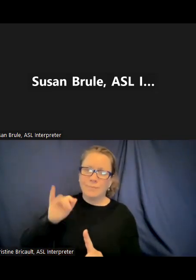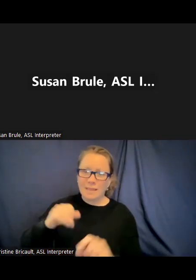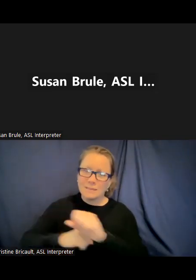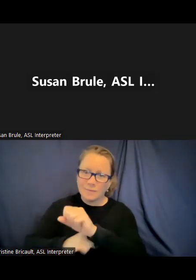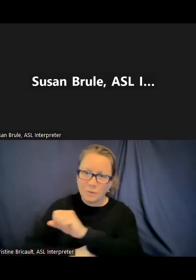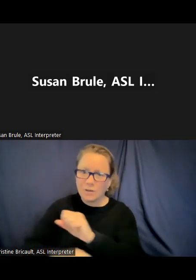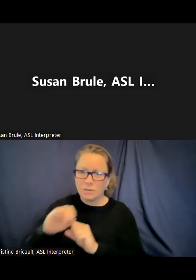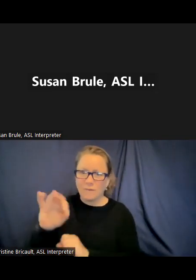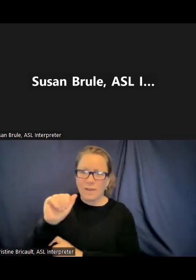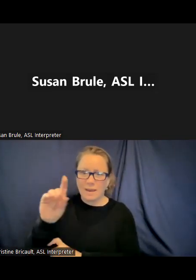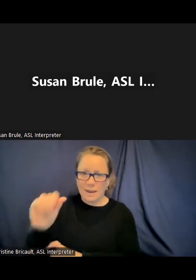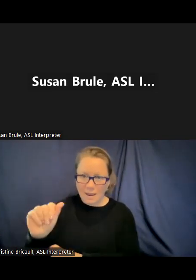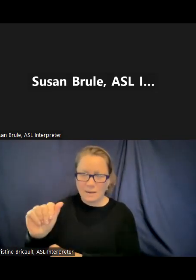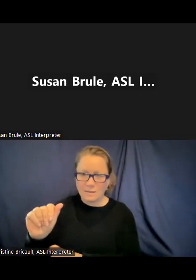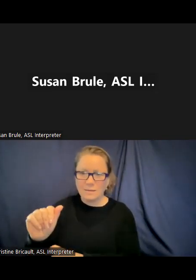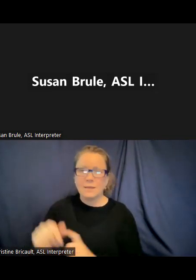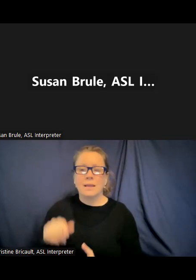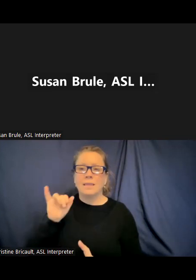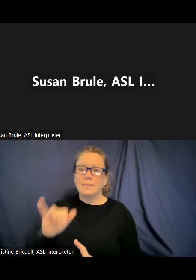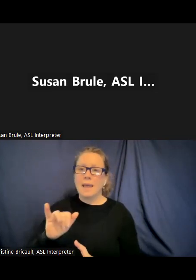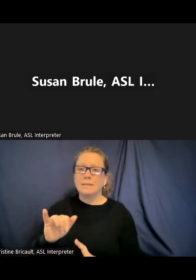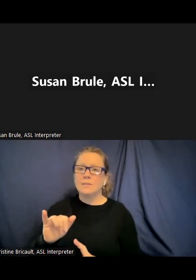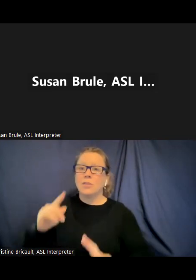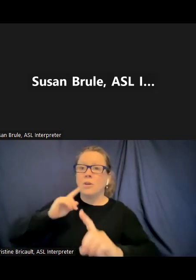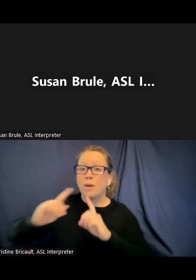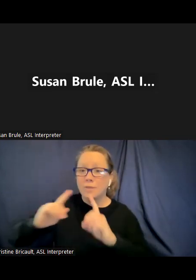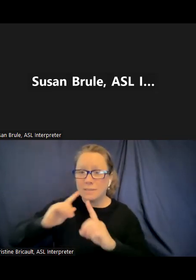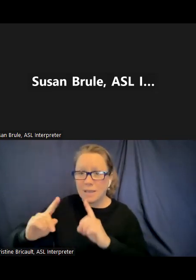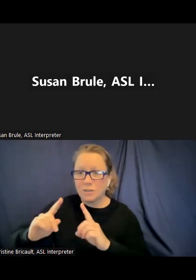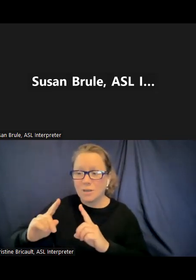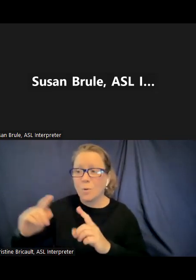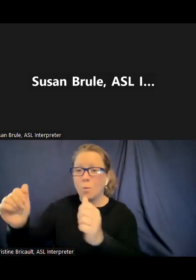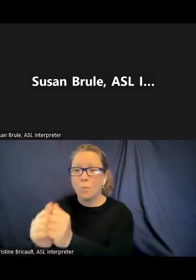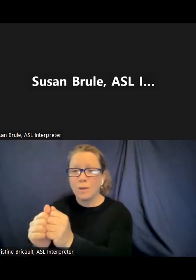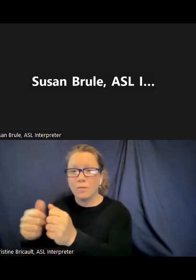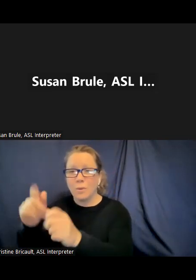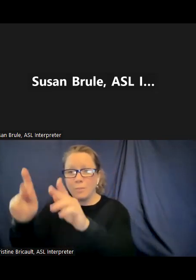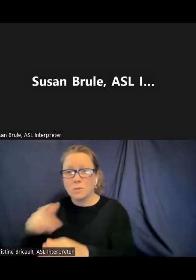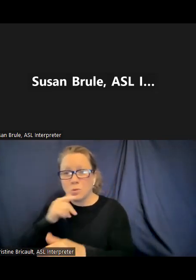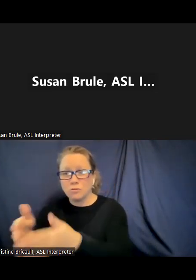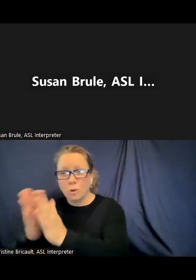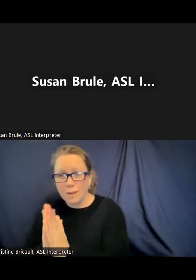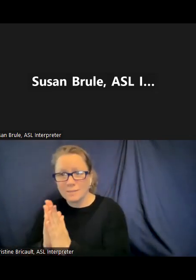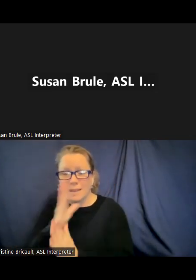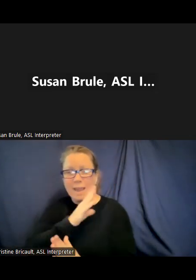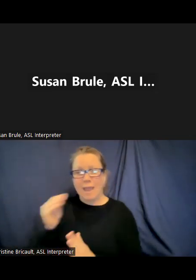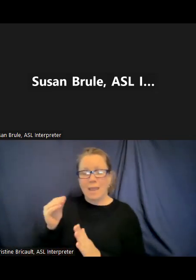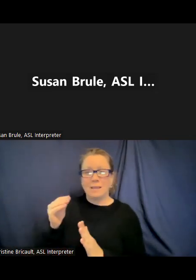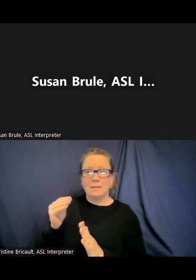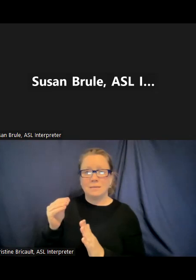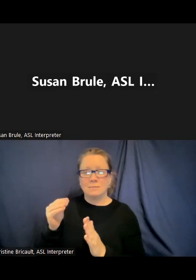It is the dialogue between the requester and the entity to arrive at a solution.